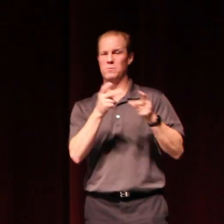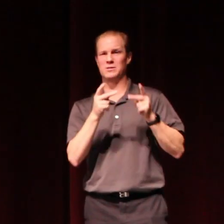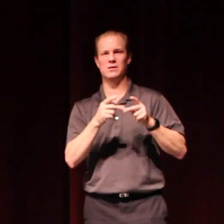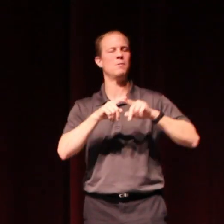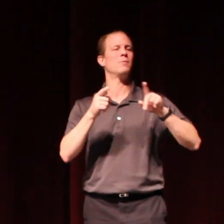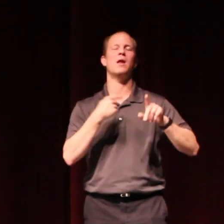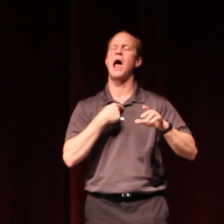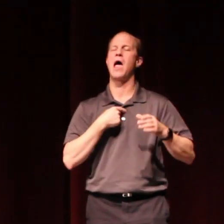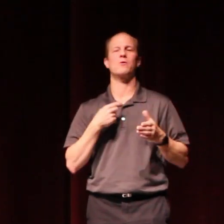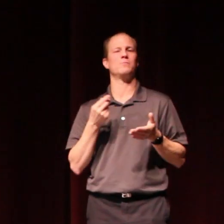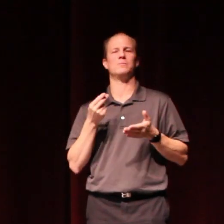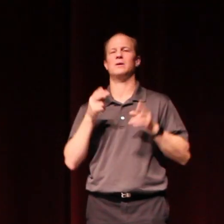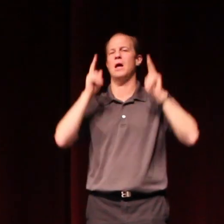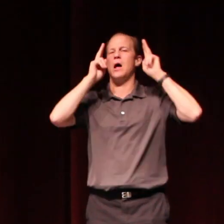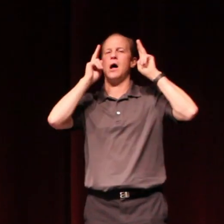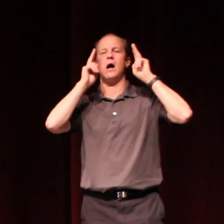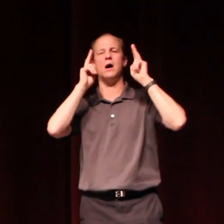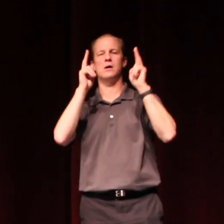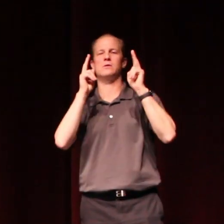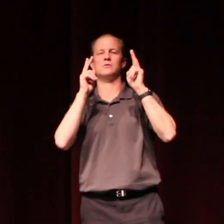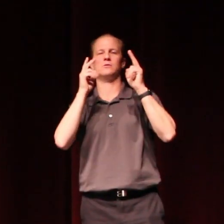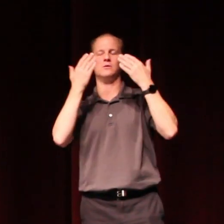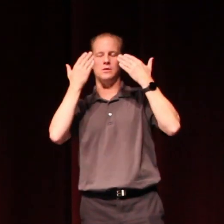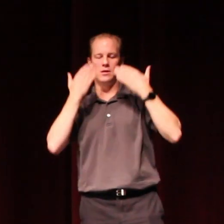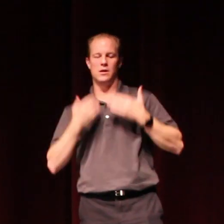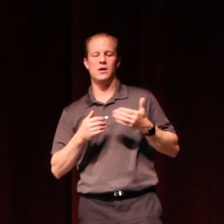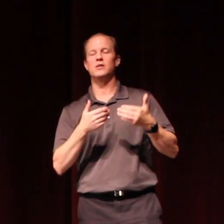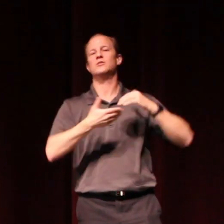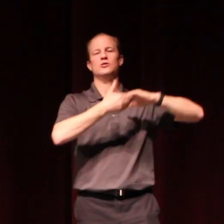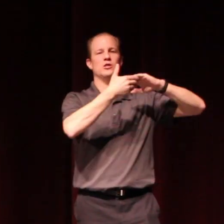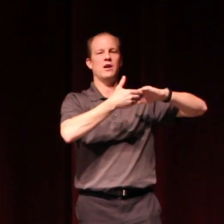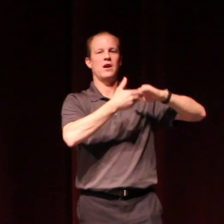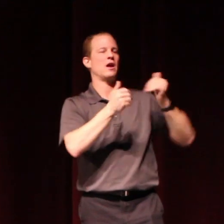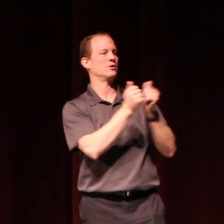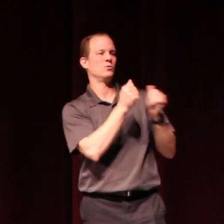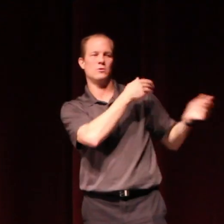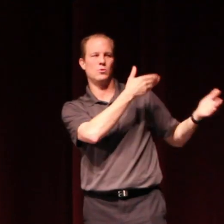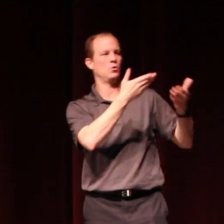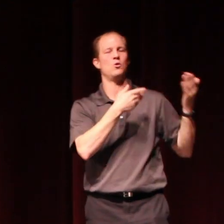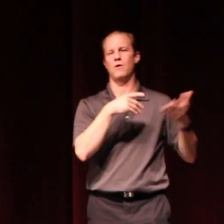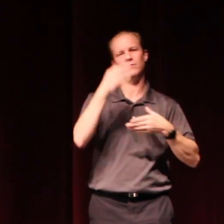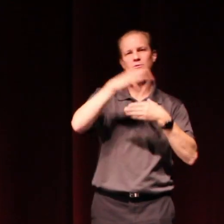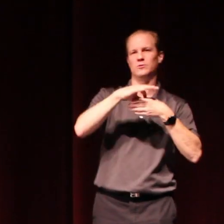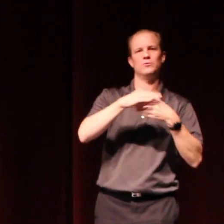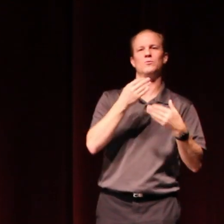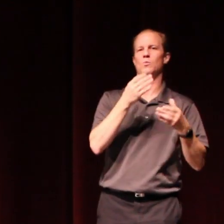shake the hand of the the individuals who win their job. I'm going to make somebody really